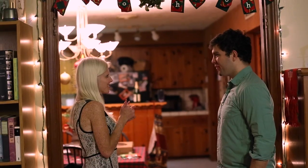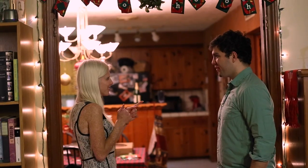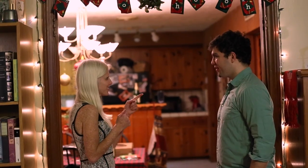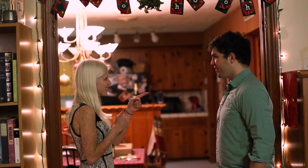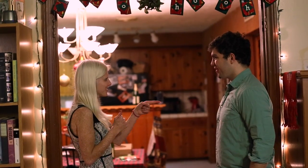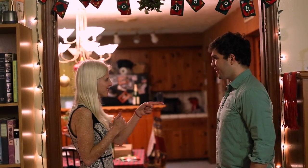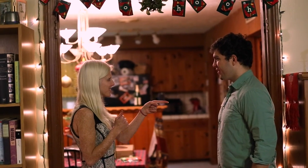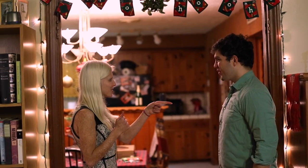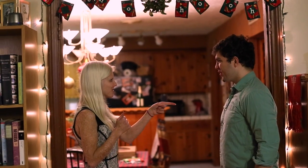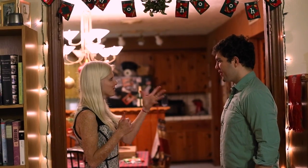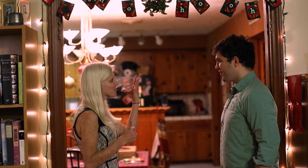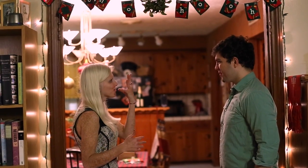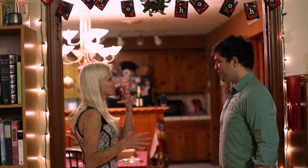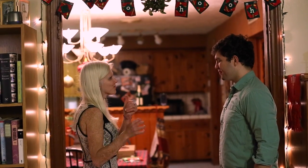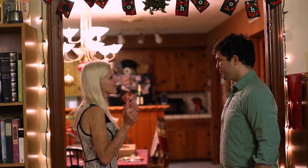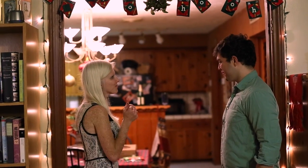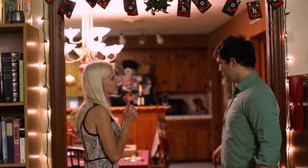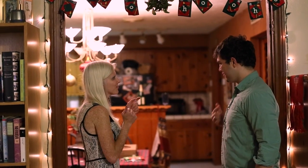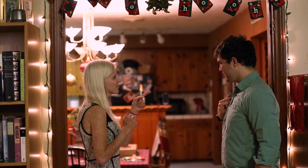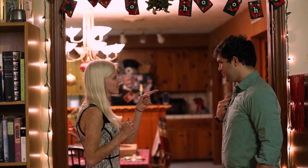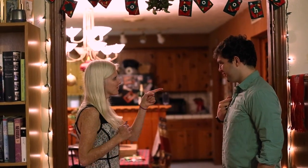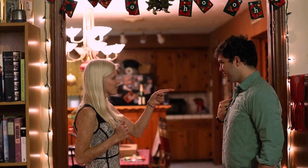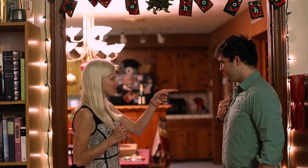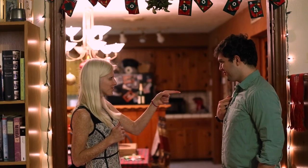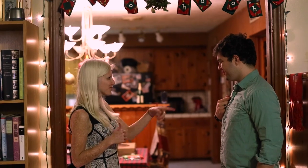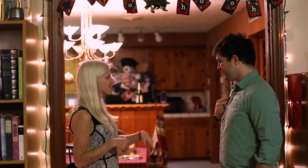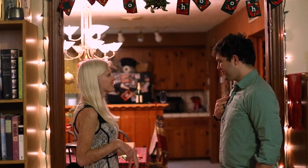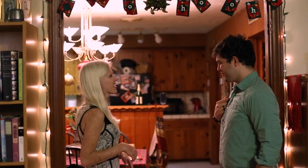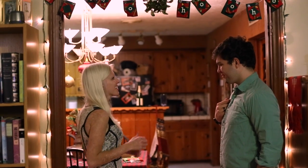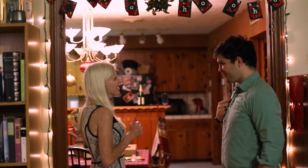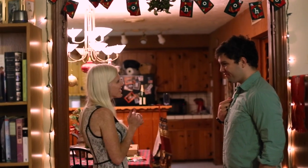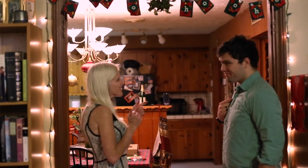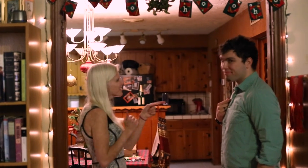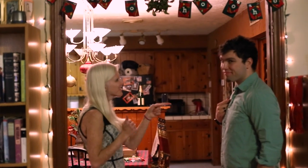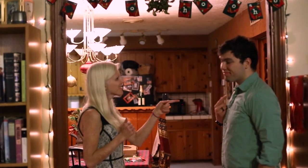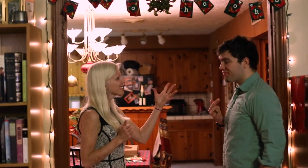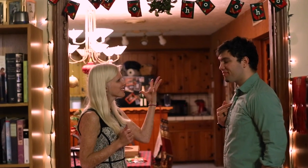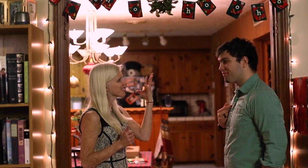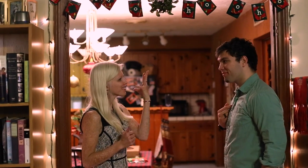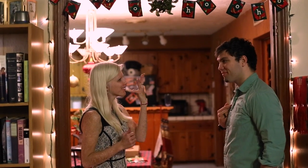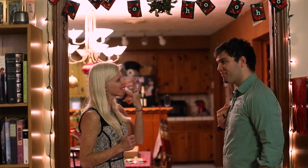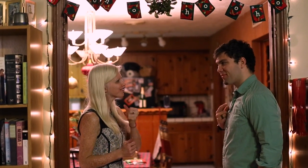With you, shawty with you. With you, shawty.